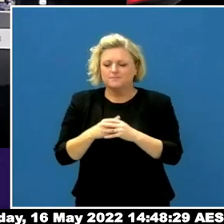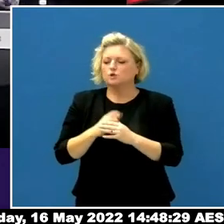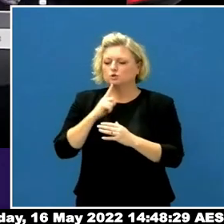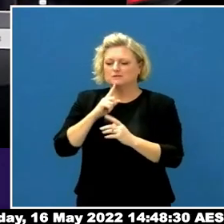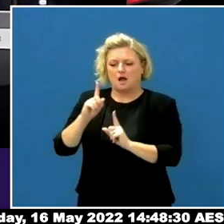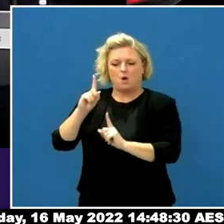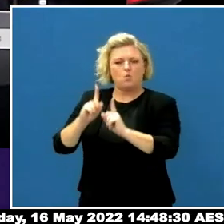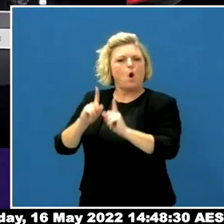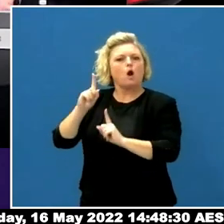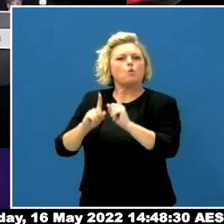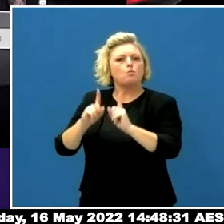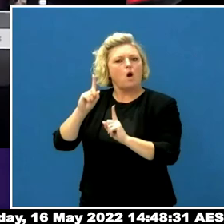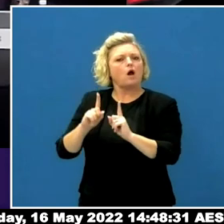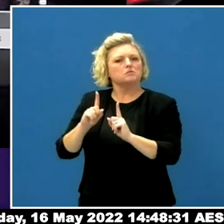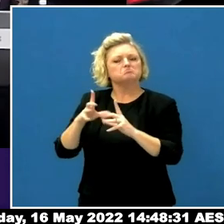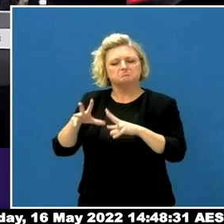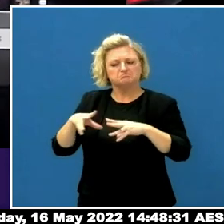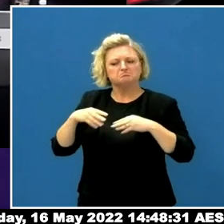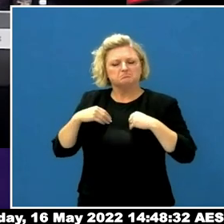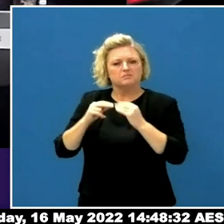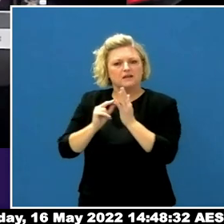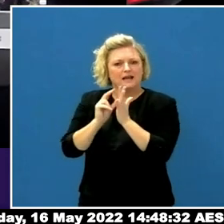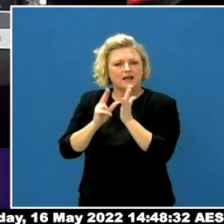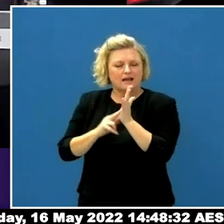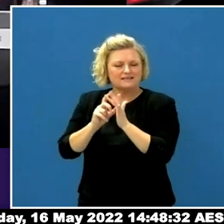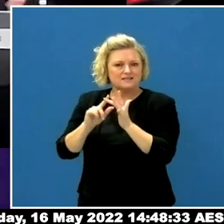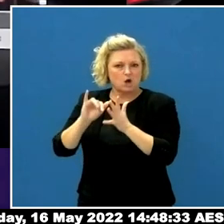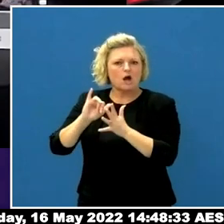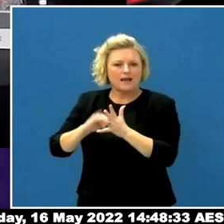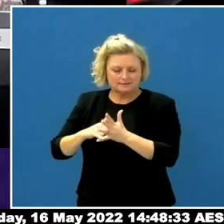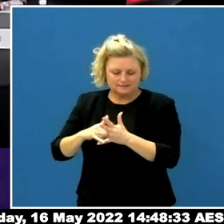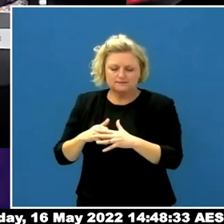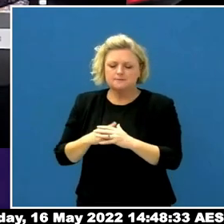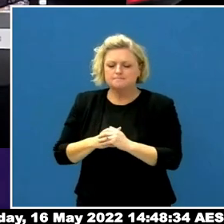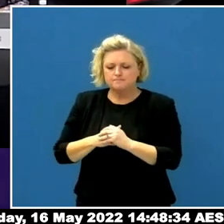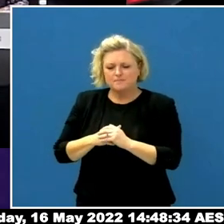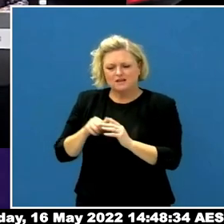Mm-hmm. CHAIR: At that point how were the charging arrangements organised?